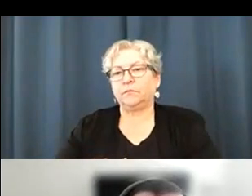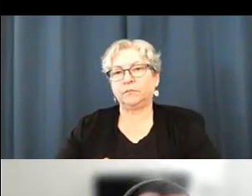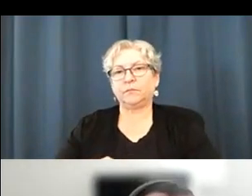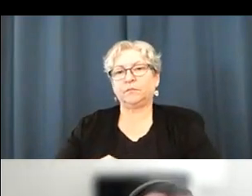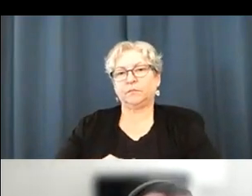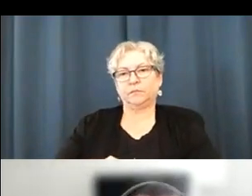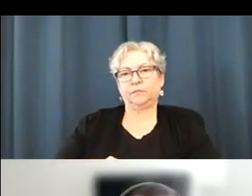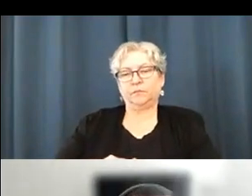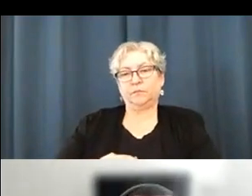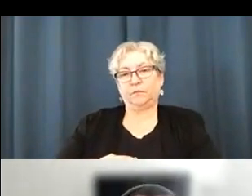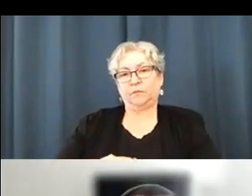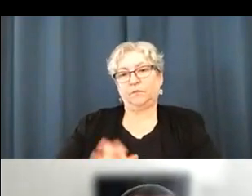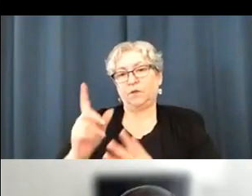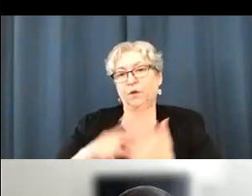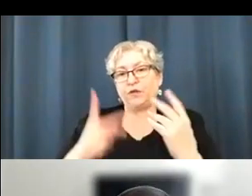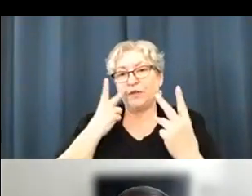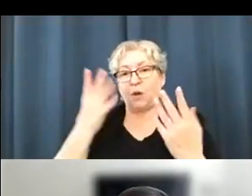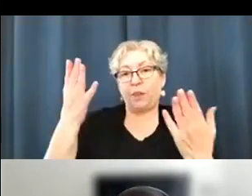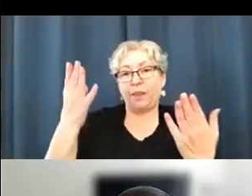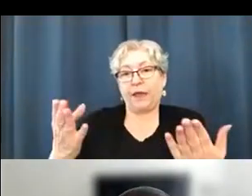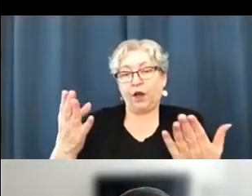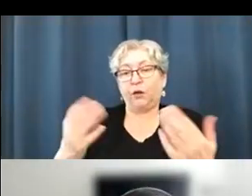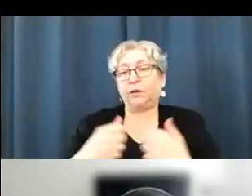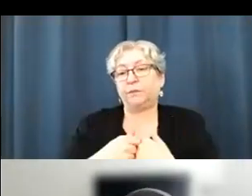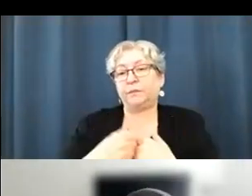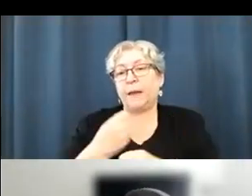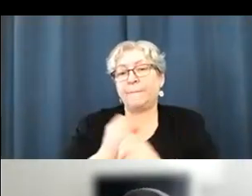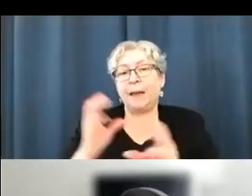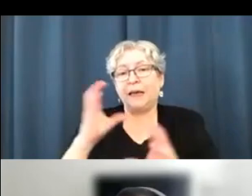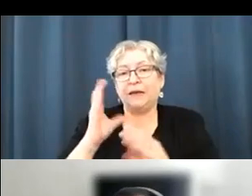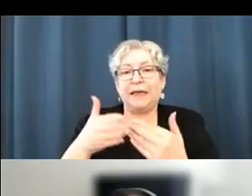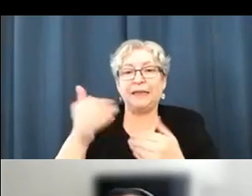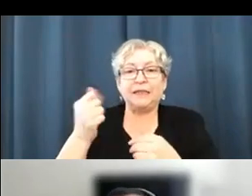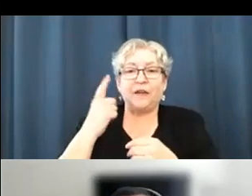as you have seen, when they are present, they make navigation much easier for a screen reader user.